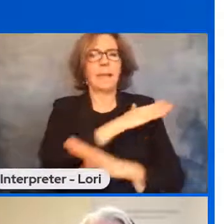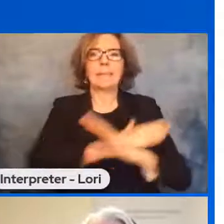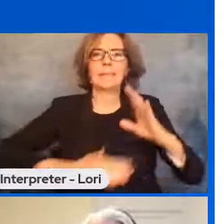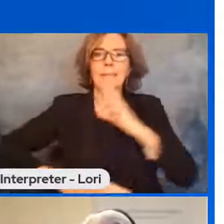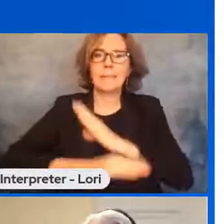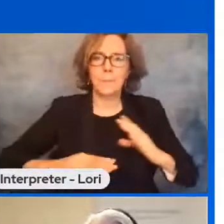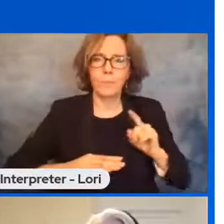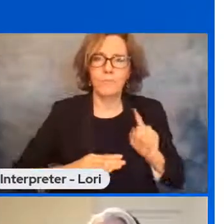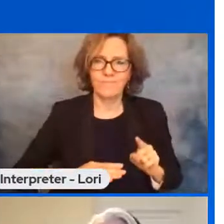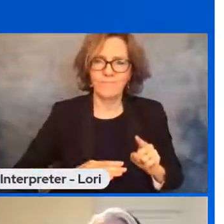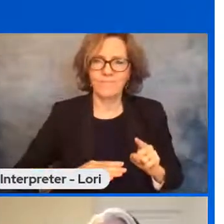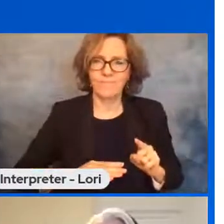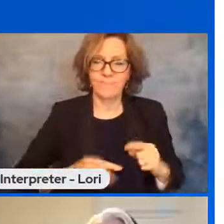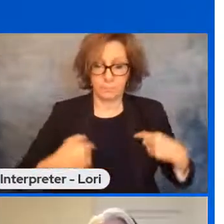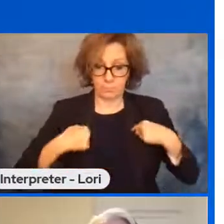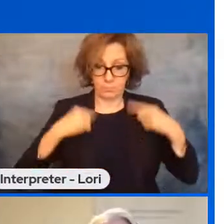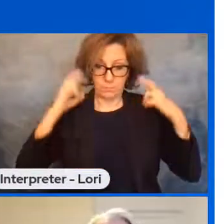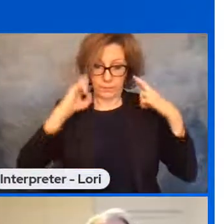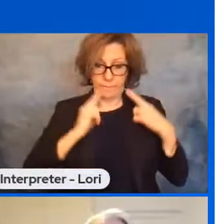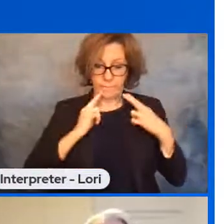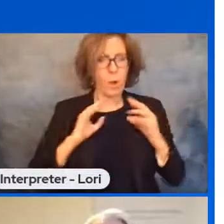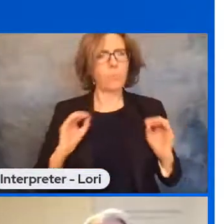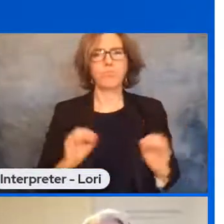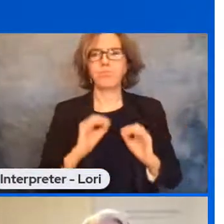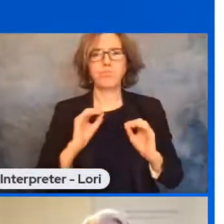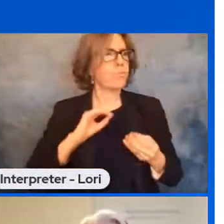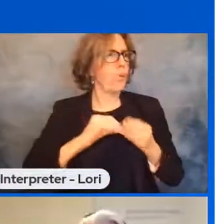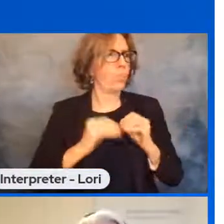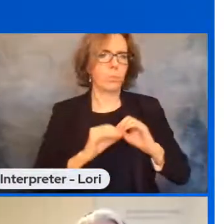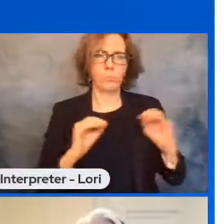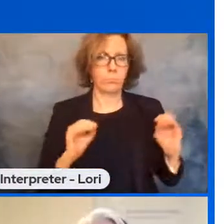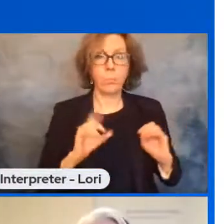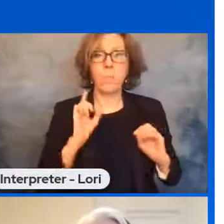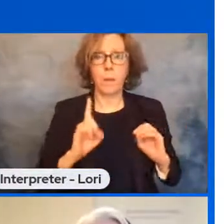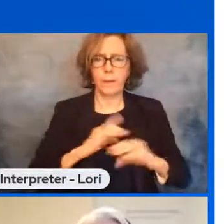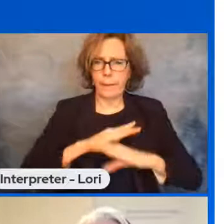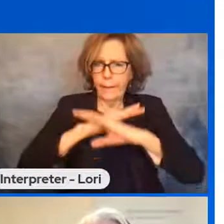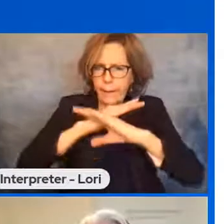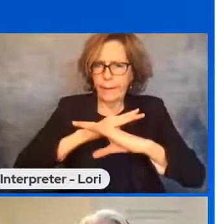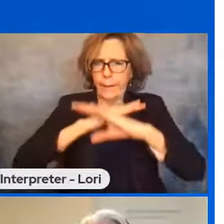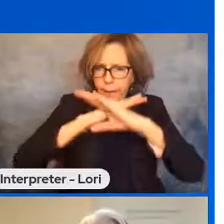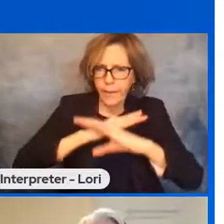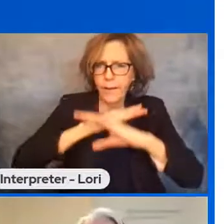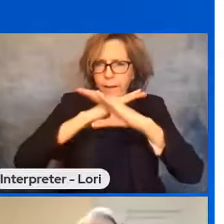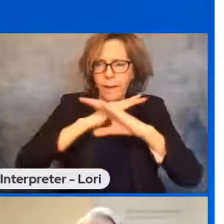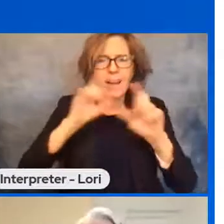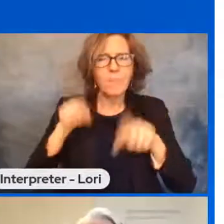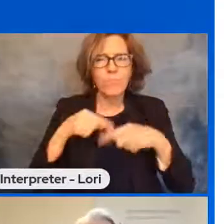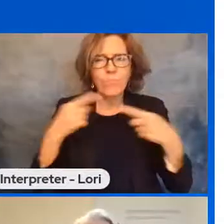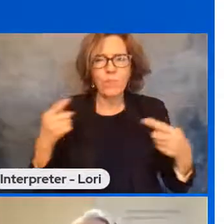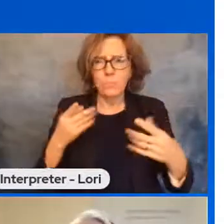It's not the impairment. It's the society around. And the work we do in accessibility is really to provide that bridge between impairment